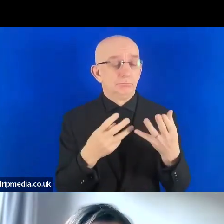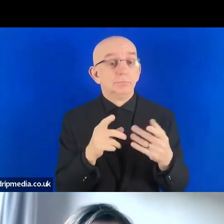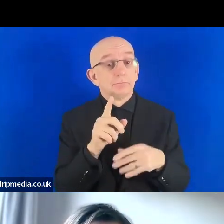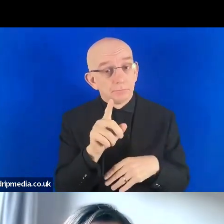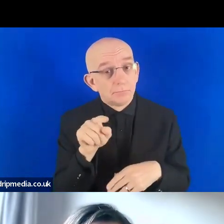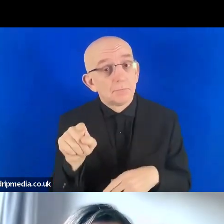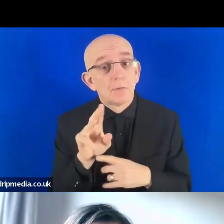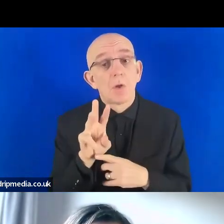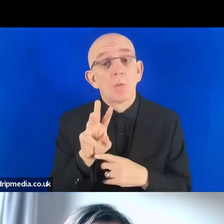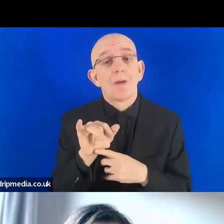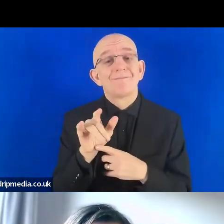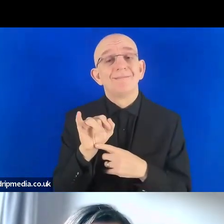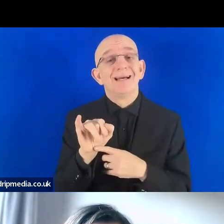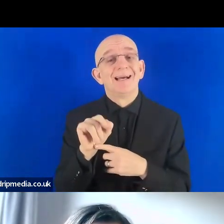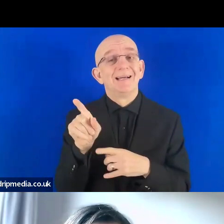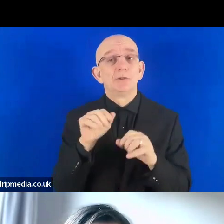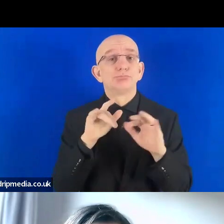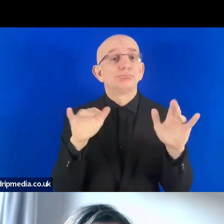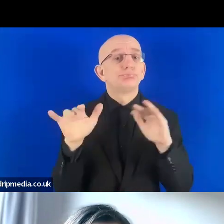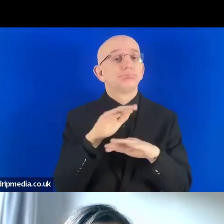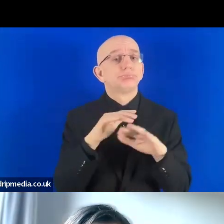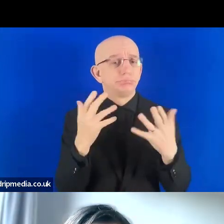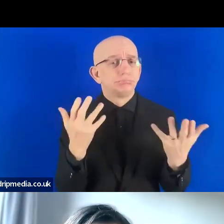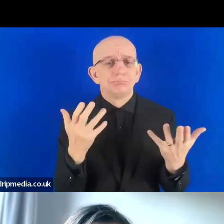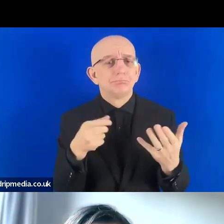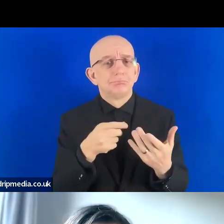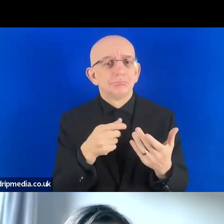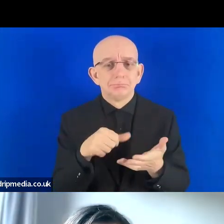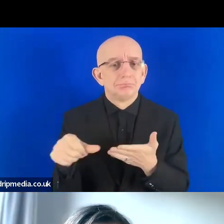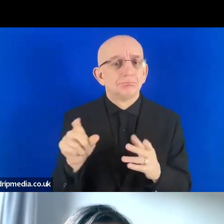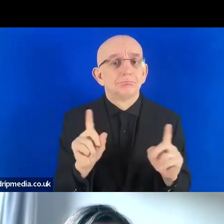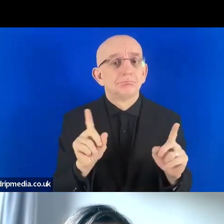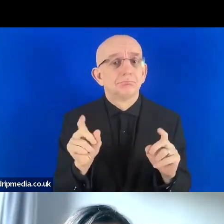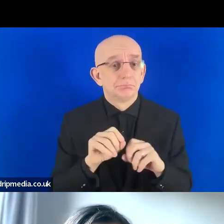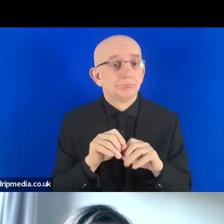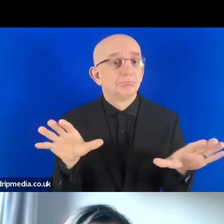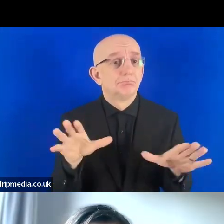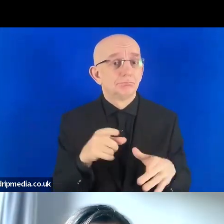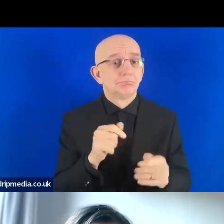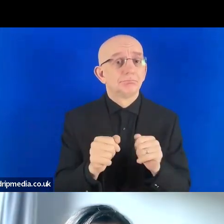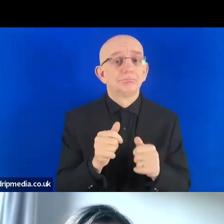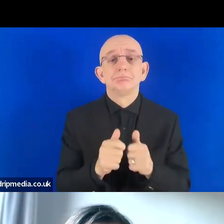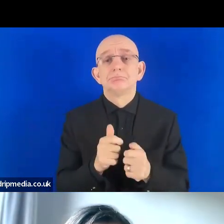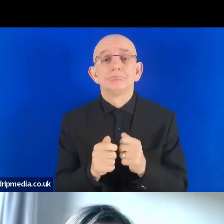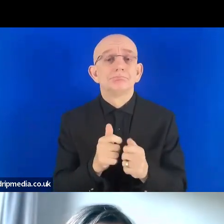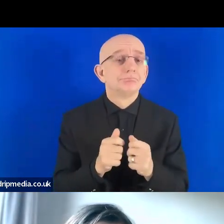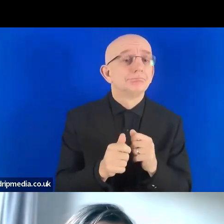You can also, approach people who will be, for you from a wood side to,